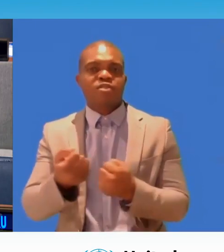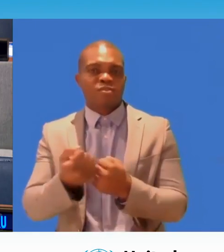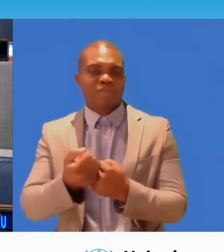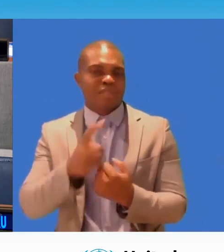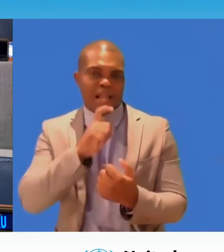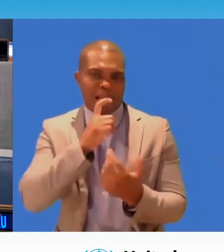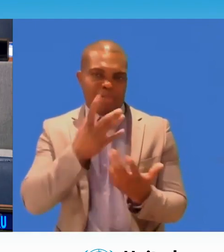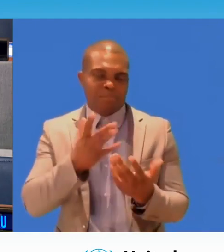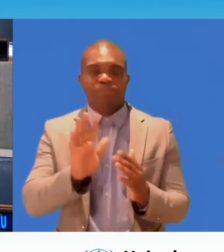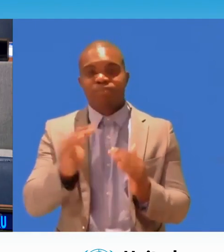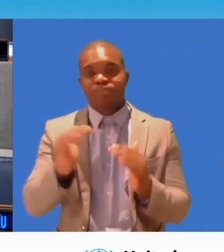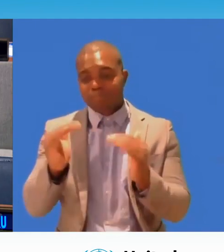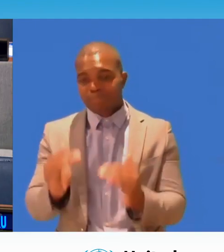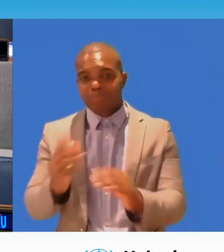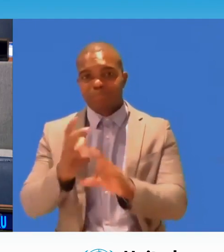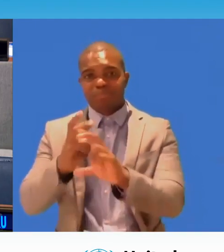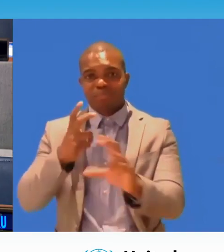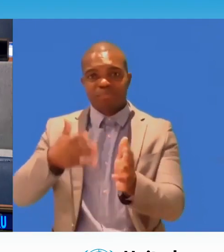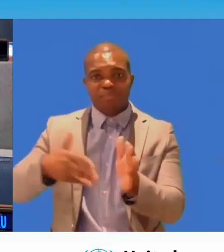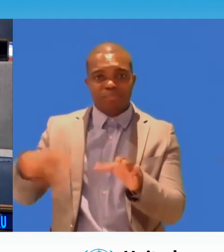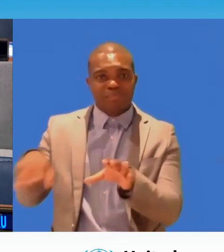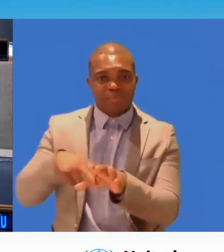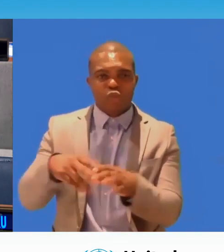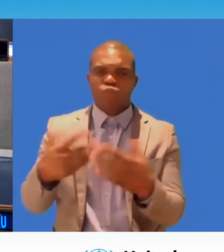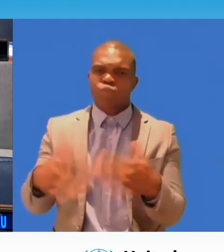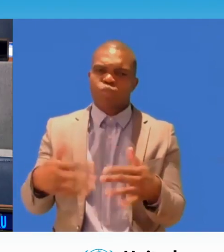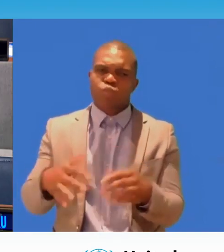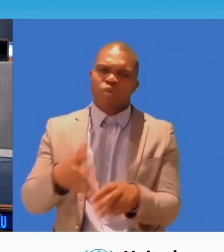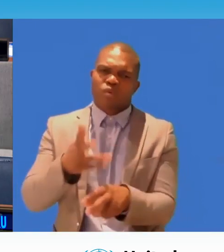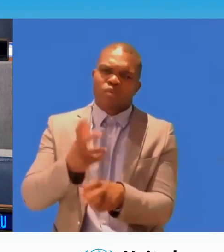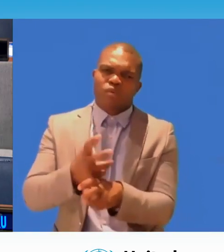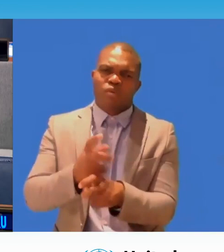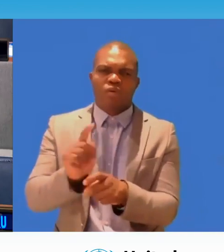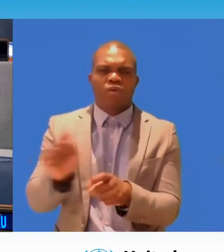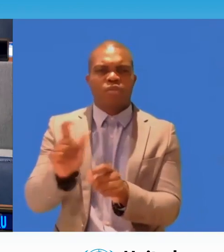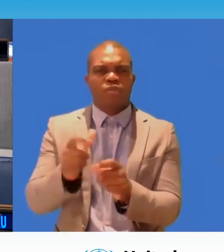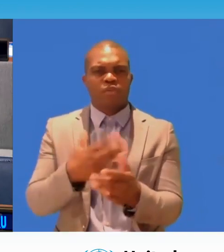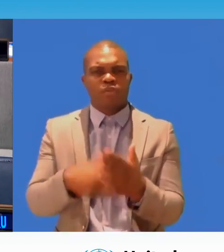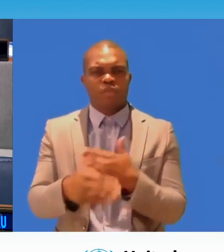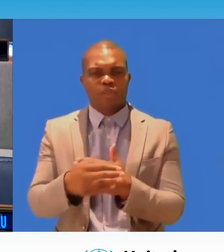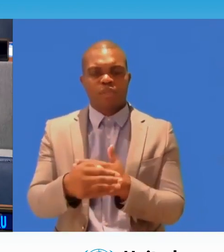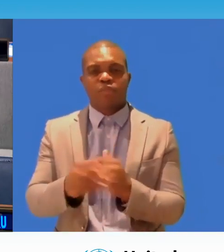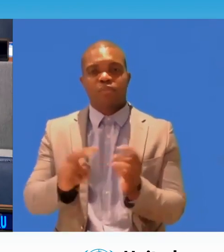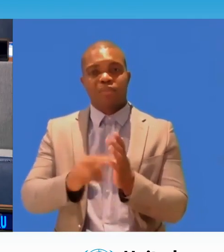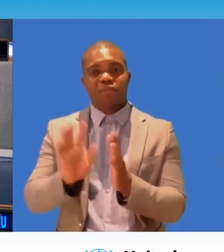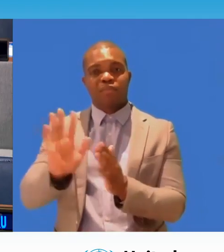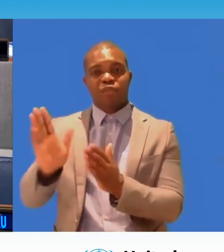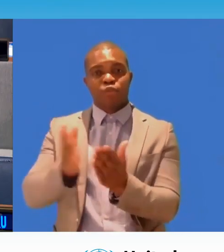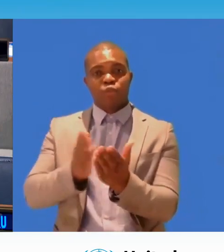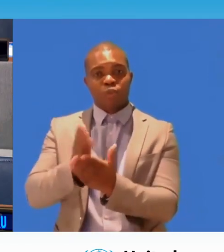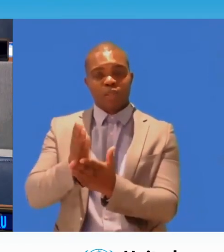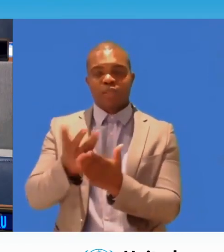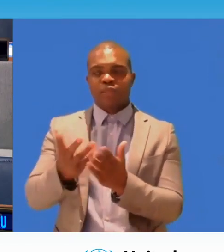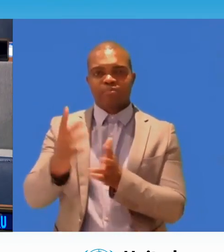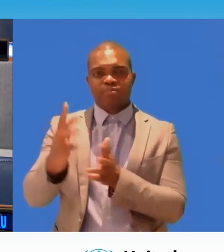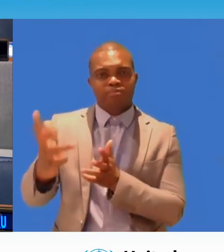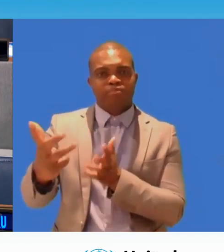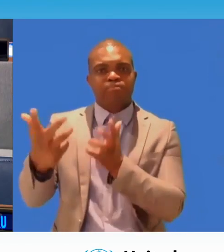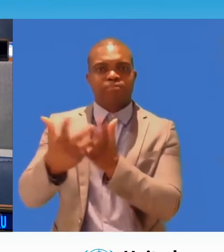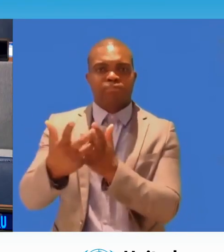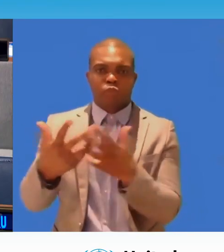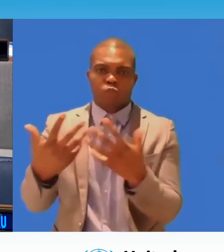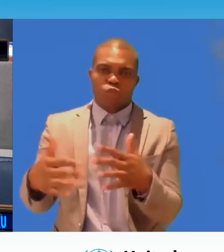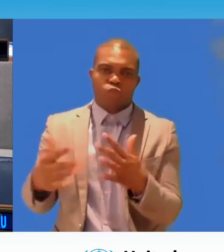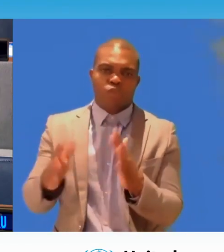with disabilities is therefore critical to leave no one behind this will be possible only when we